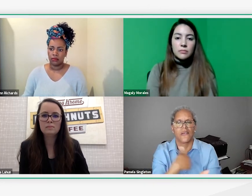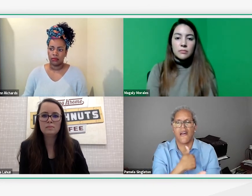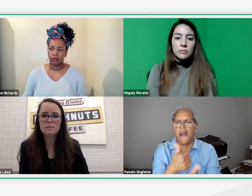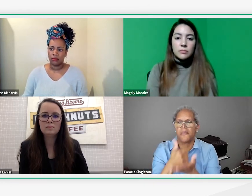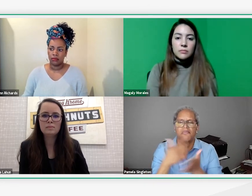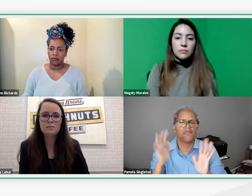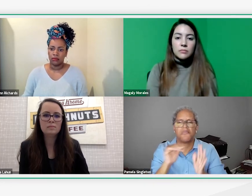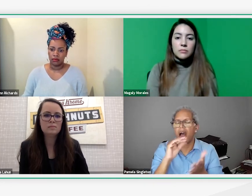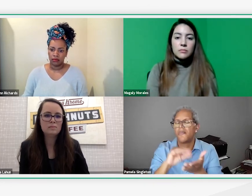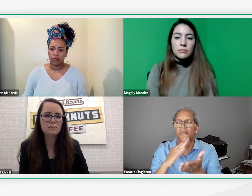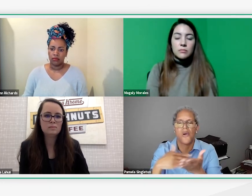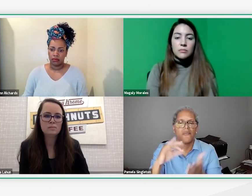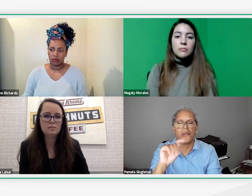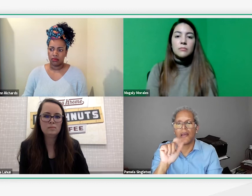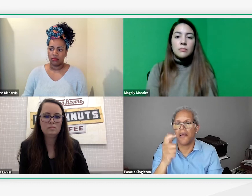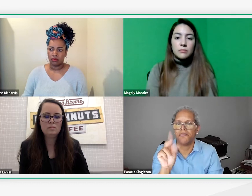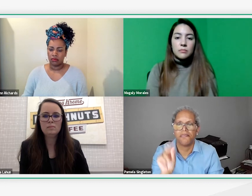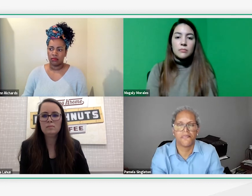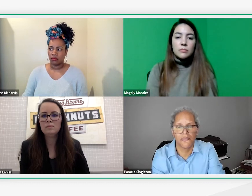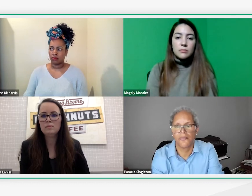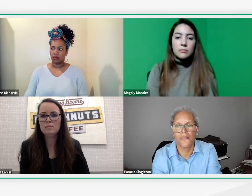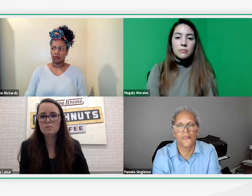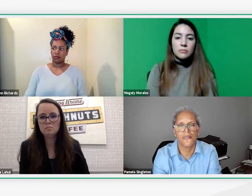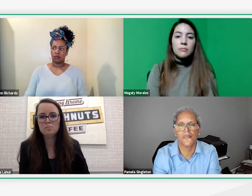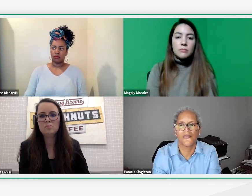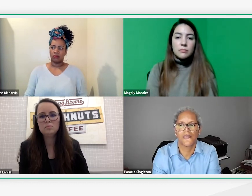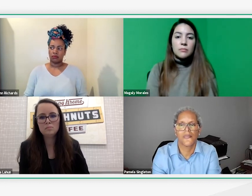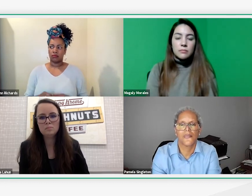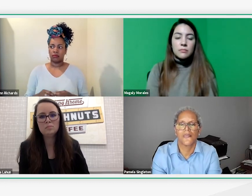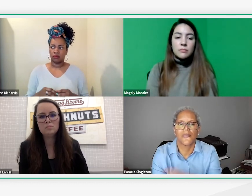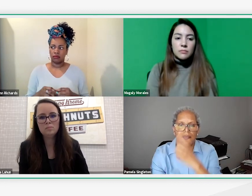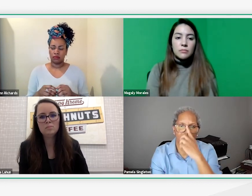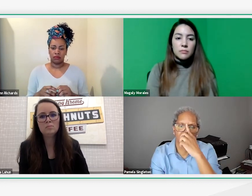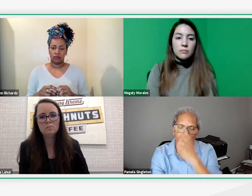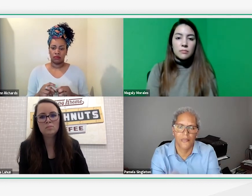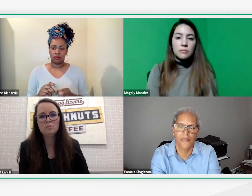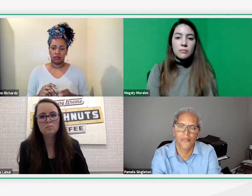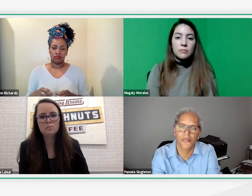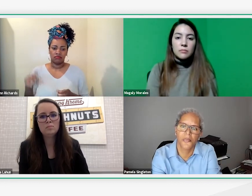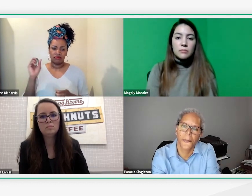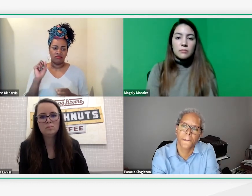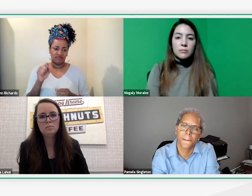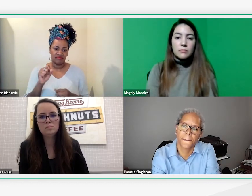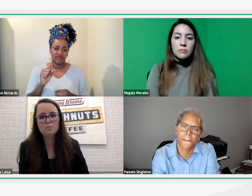that's what the government is giving to you for assistance. You will not be taxed on it.